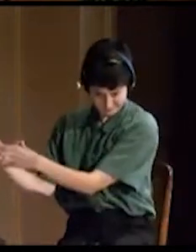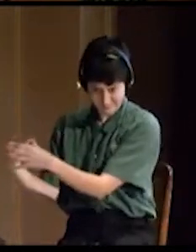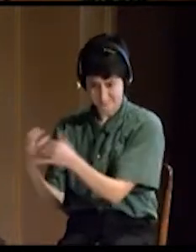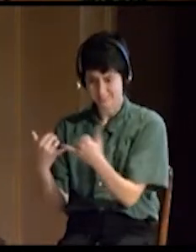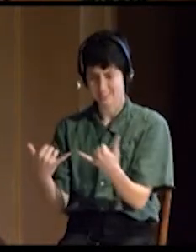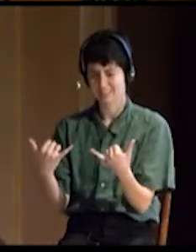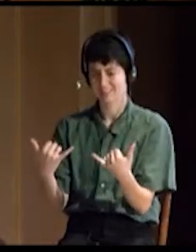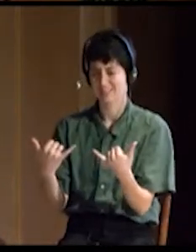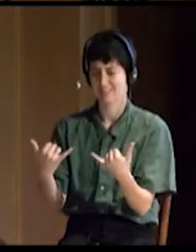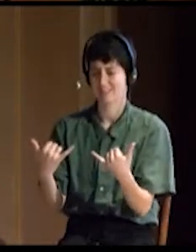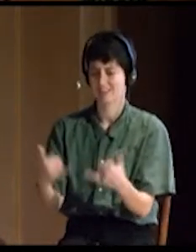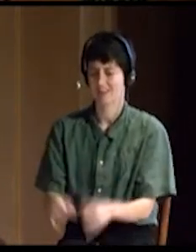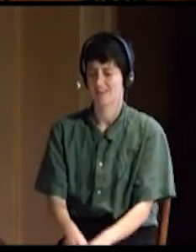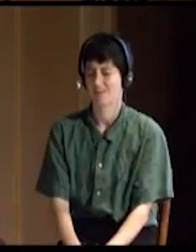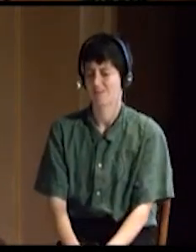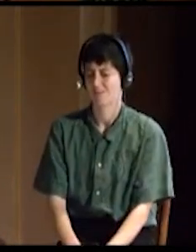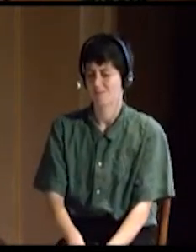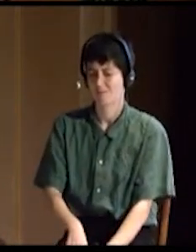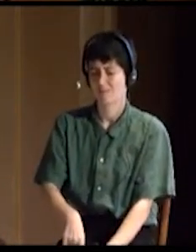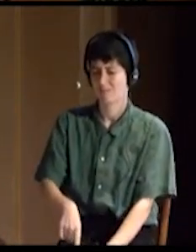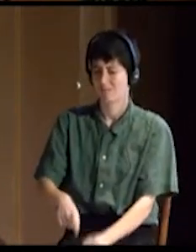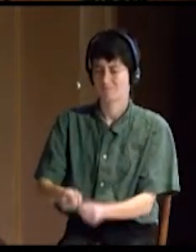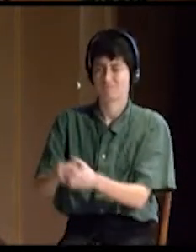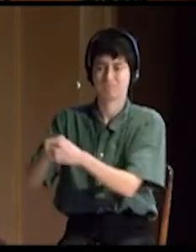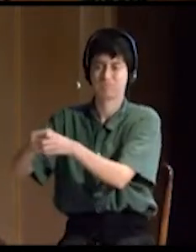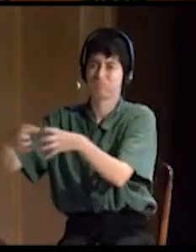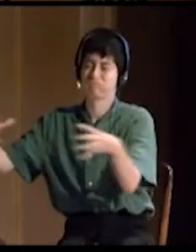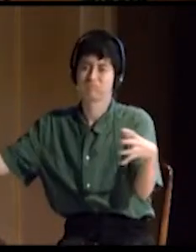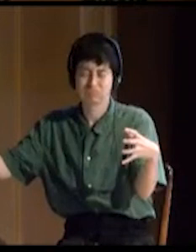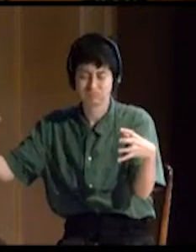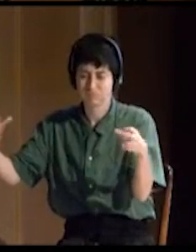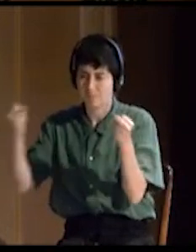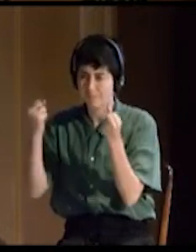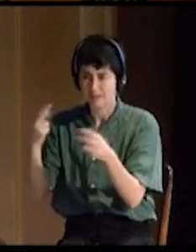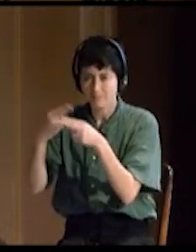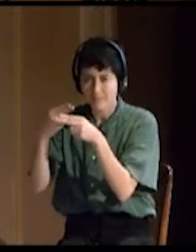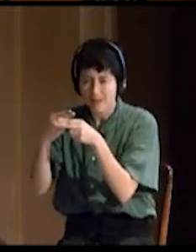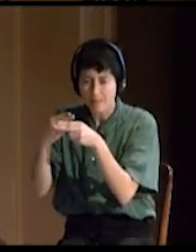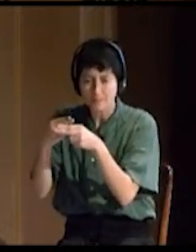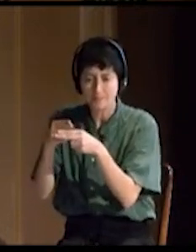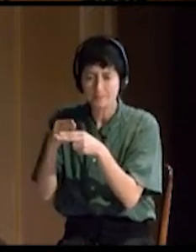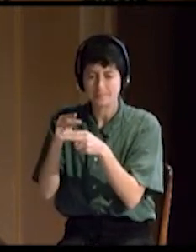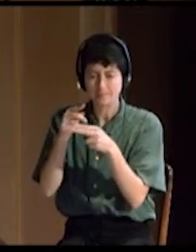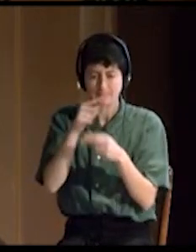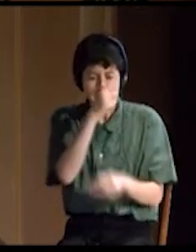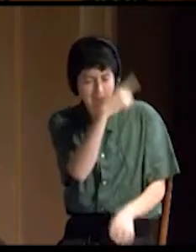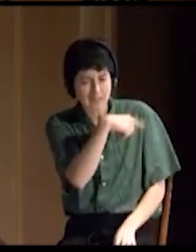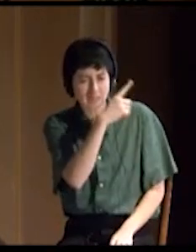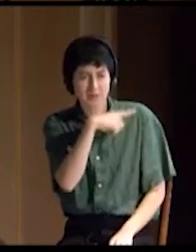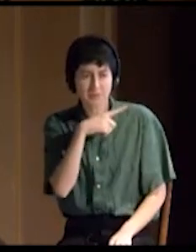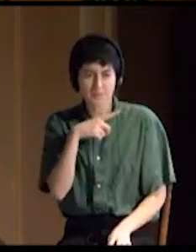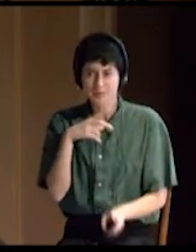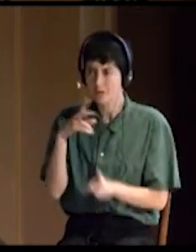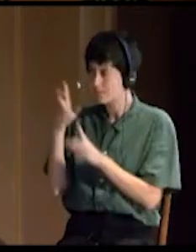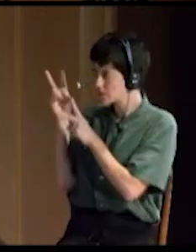And we were able to resurrect a lot of these names. And with our continuous studies, we have been able